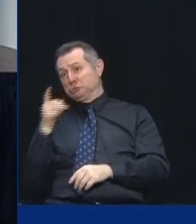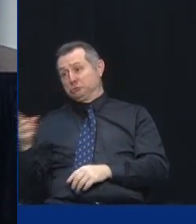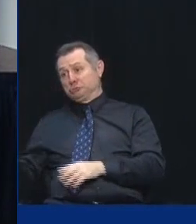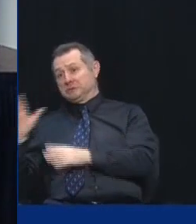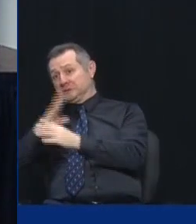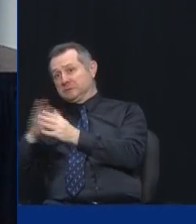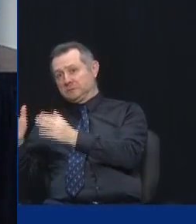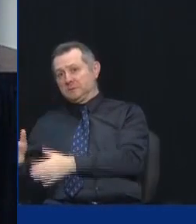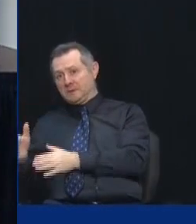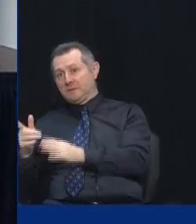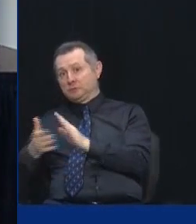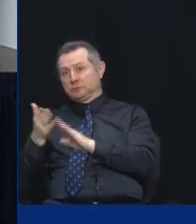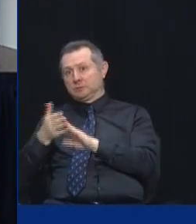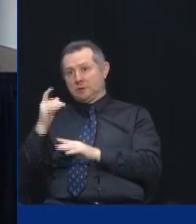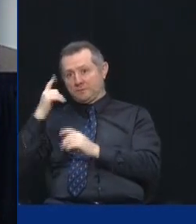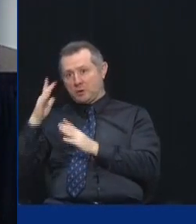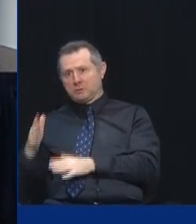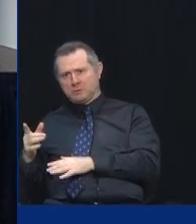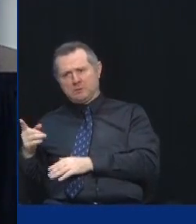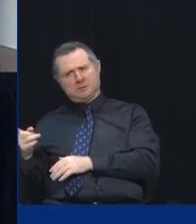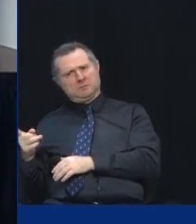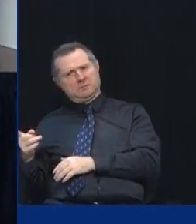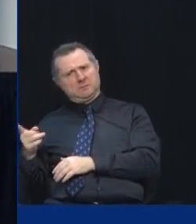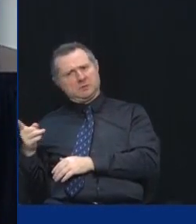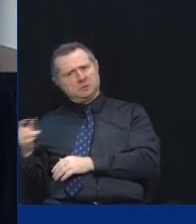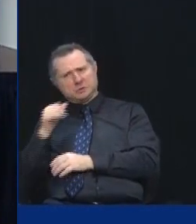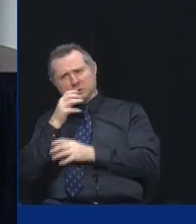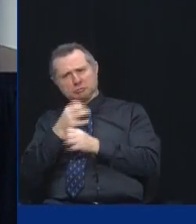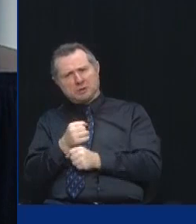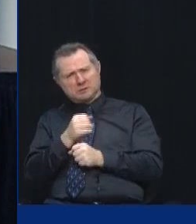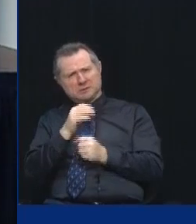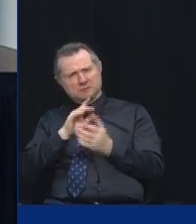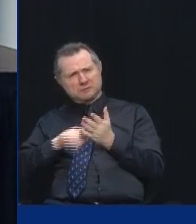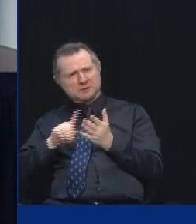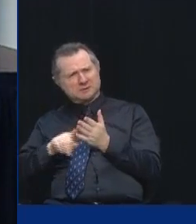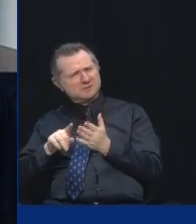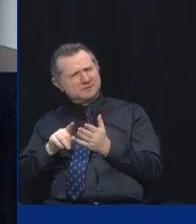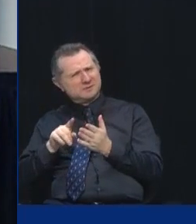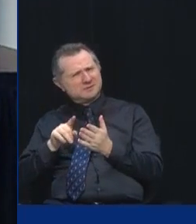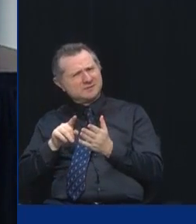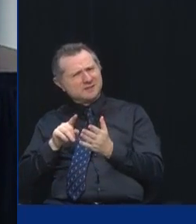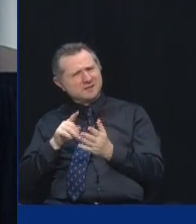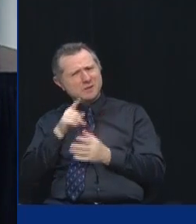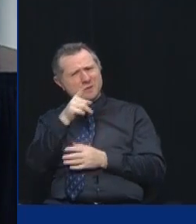BECAUSE A COUPLE WEEKS AGO, ONE OF YOUR TOP ADVISERS PUT OUT A